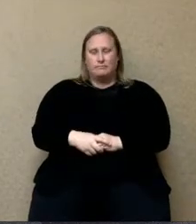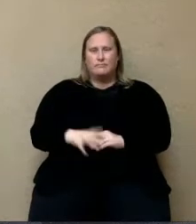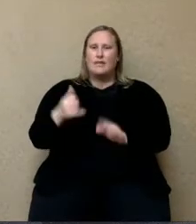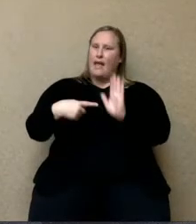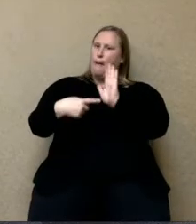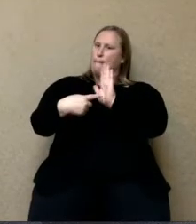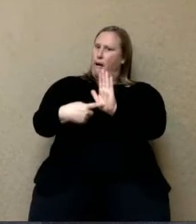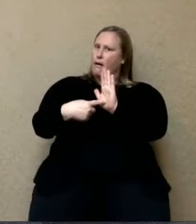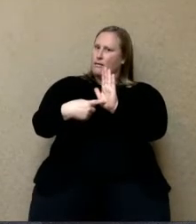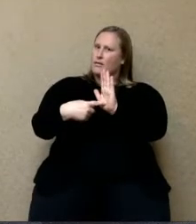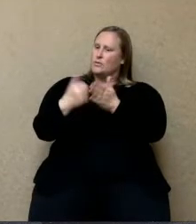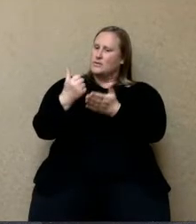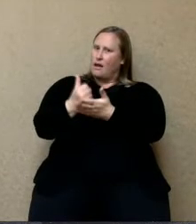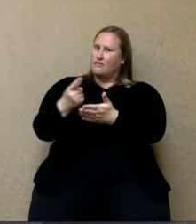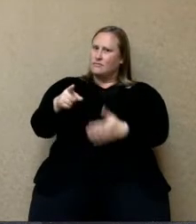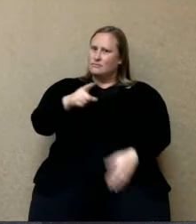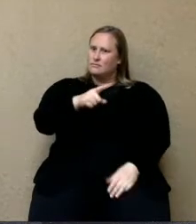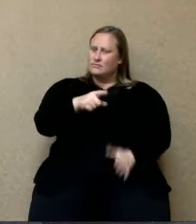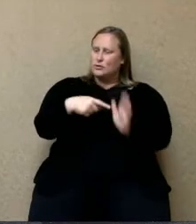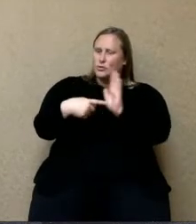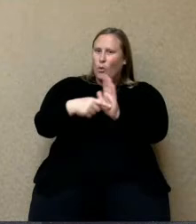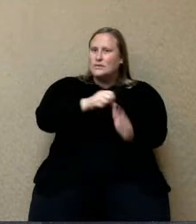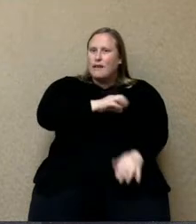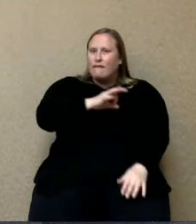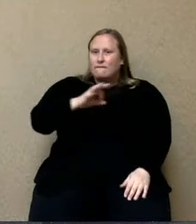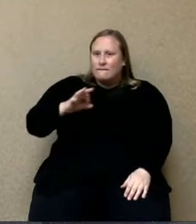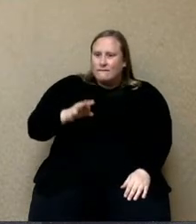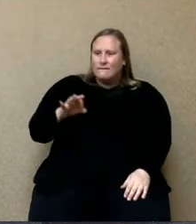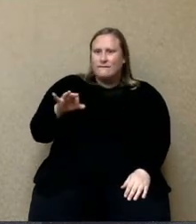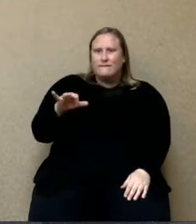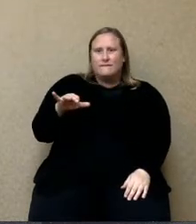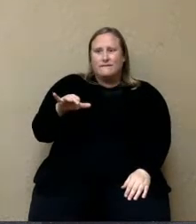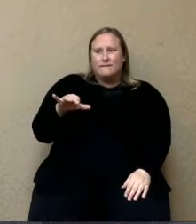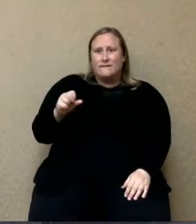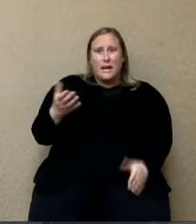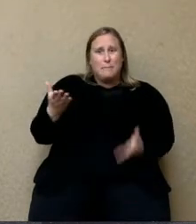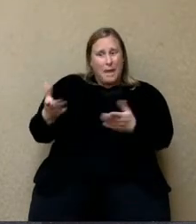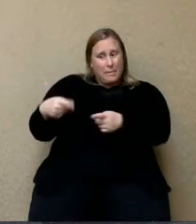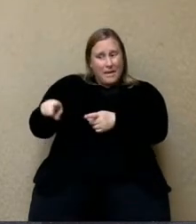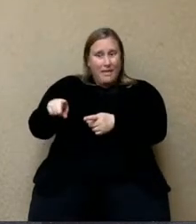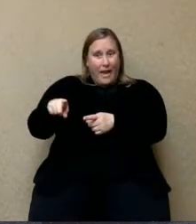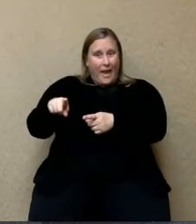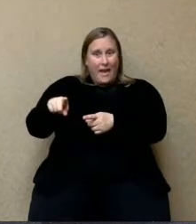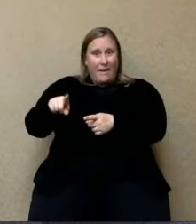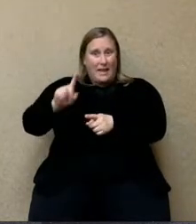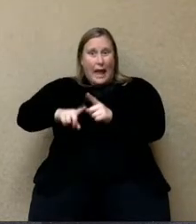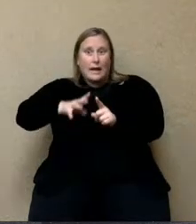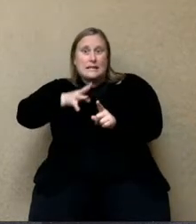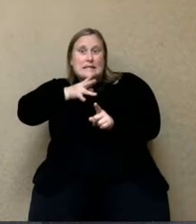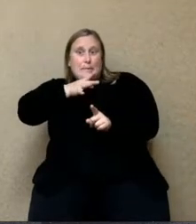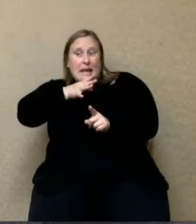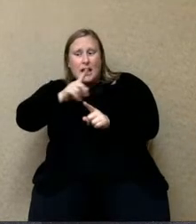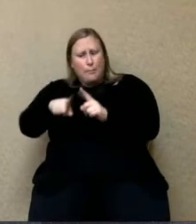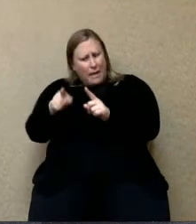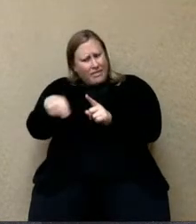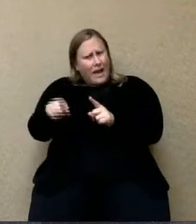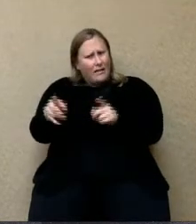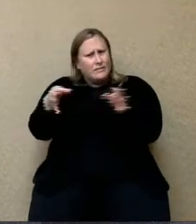very useful to show them that a), they may not have words but they have choices and they are adults.